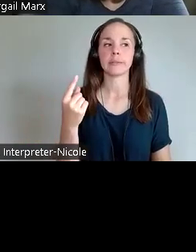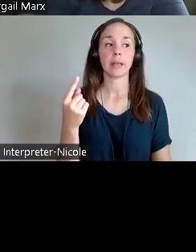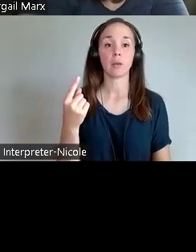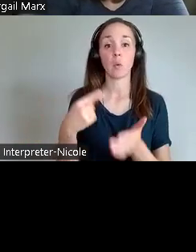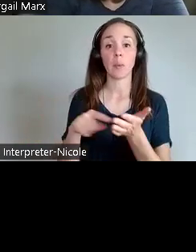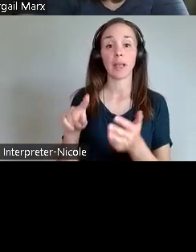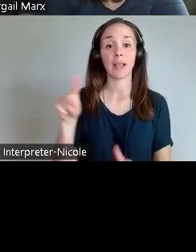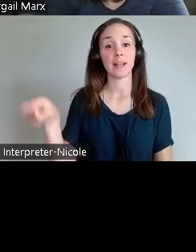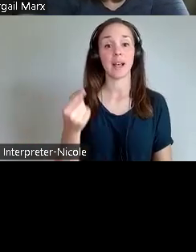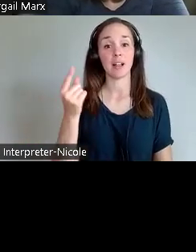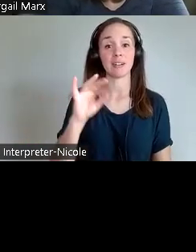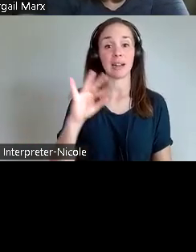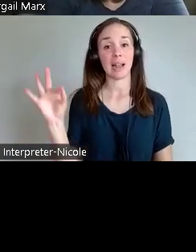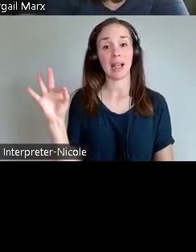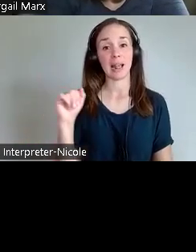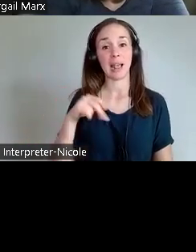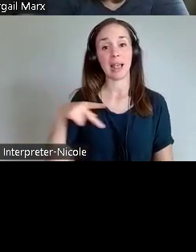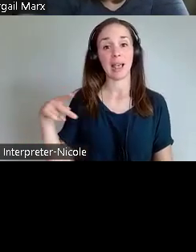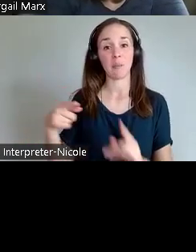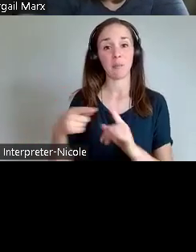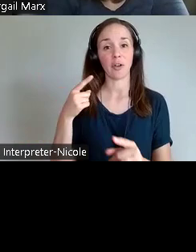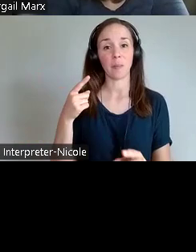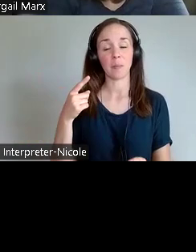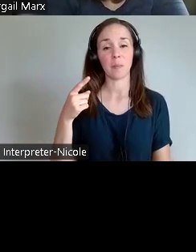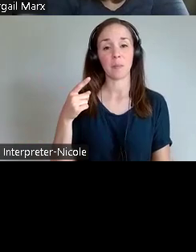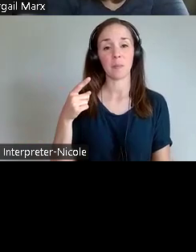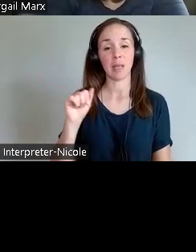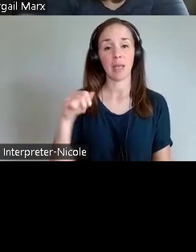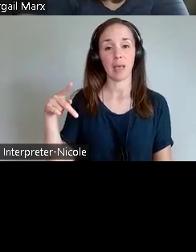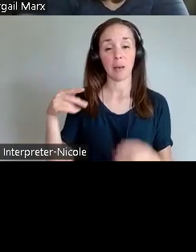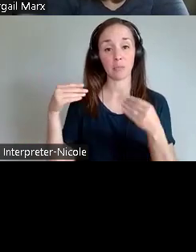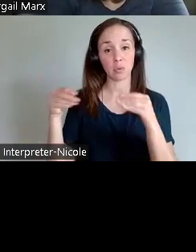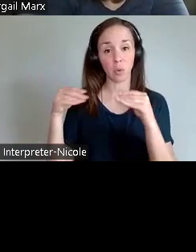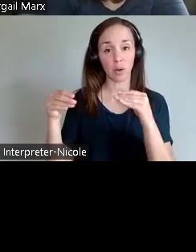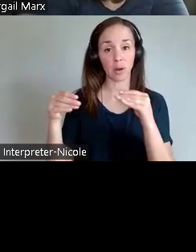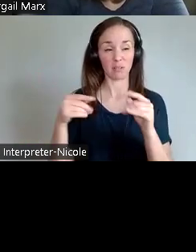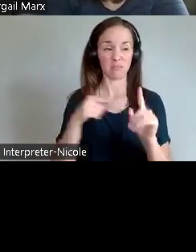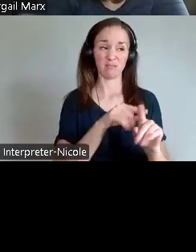you're going to buy off of the App Store. So maybe this family can't afford to purchase